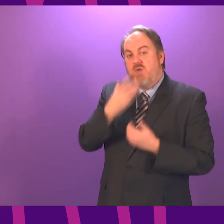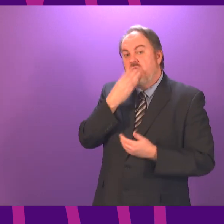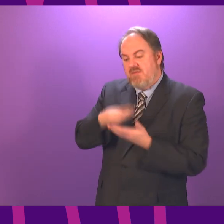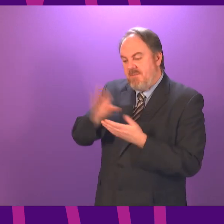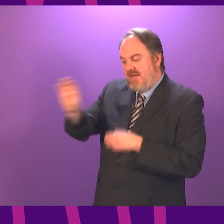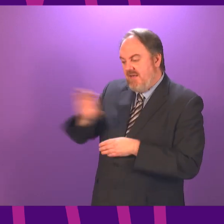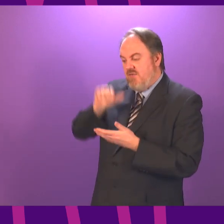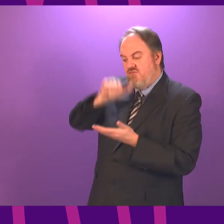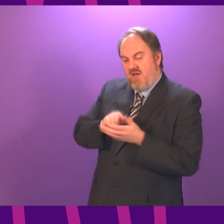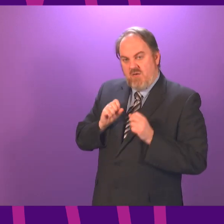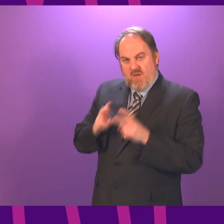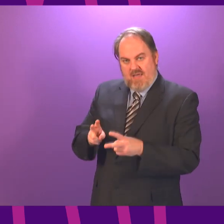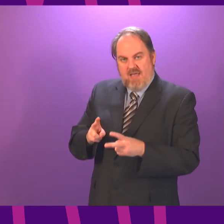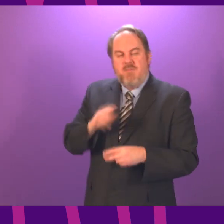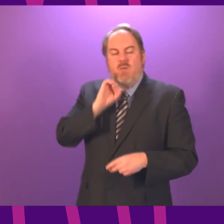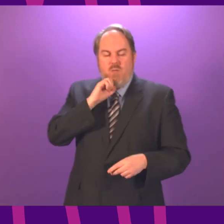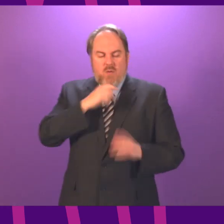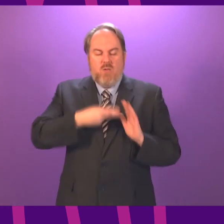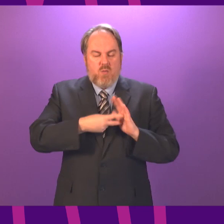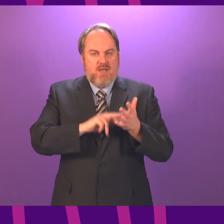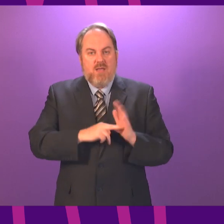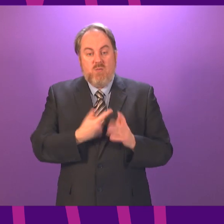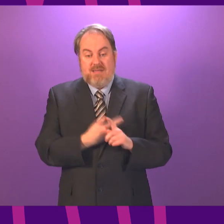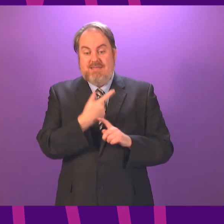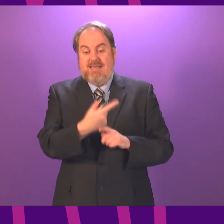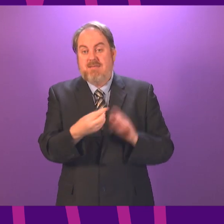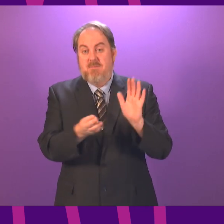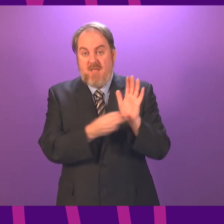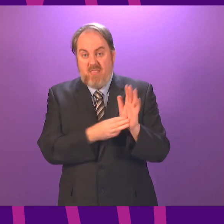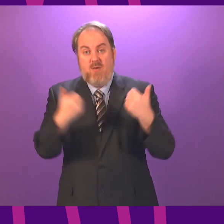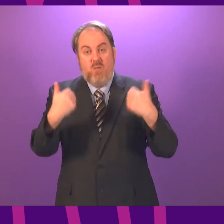Housing and Planning will set out a sustainable path forward next month. We hope that, by